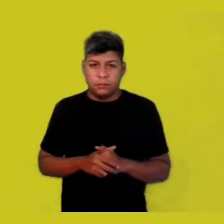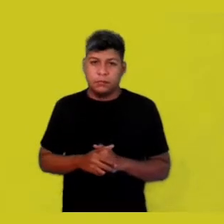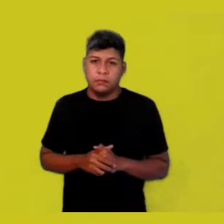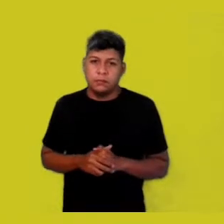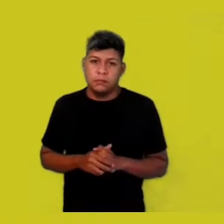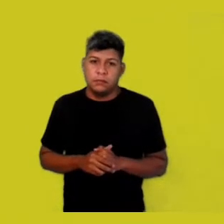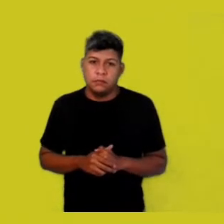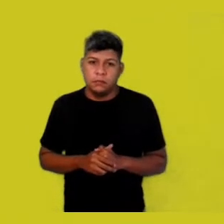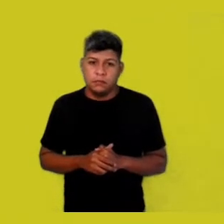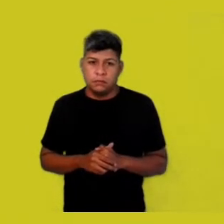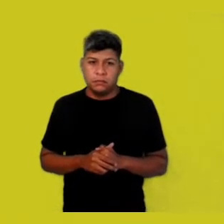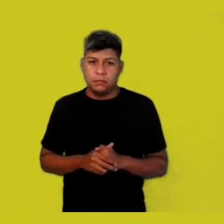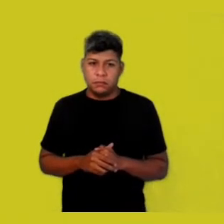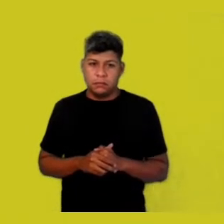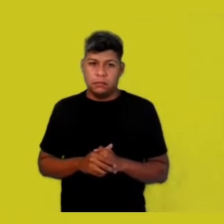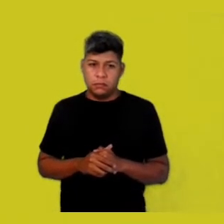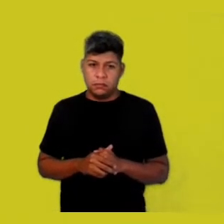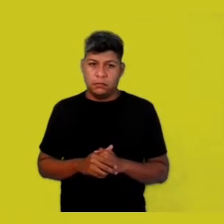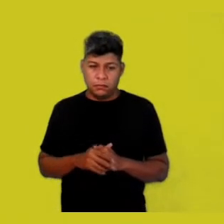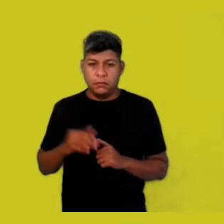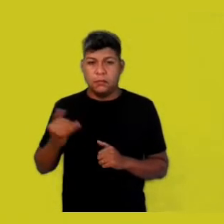Very important, Pedro, what you said,